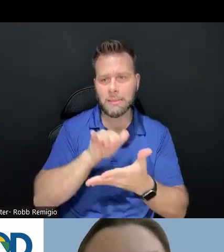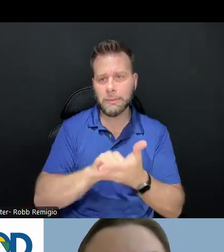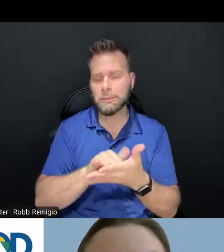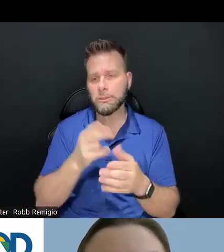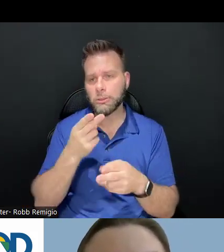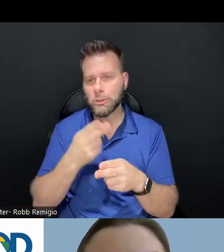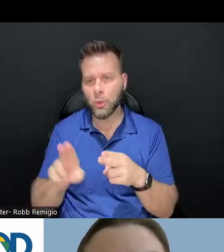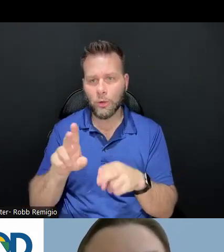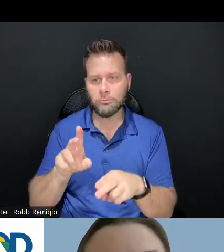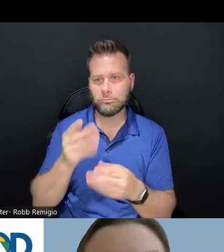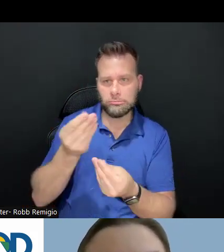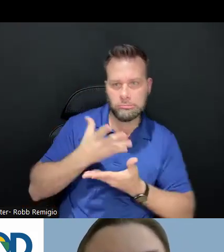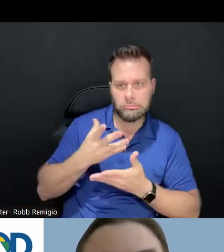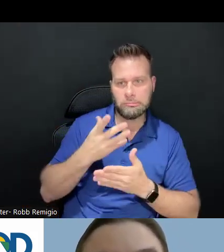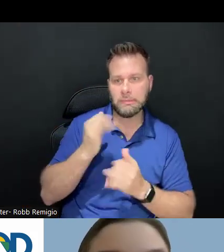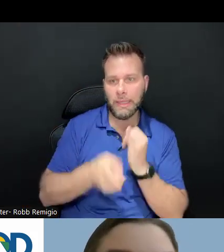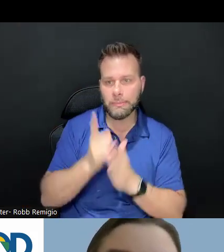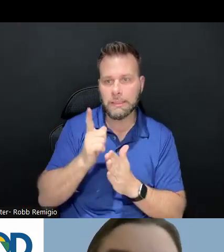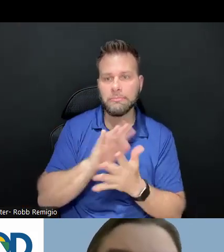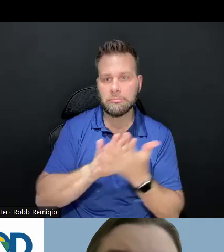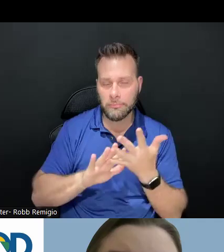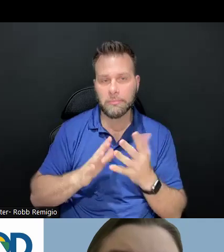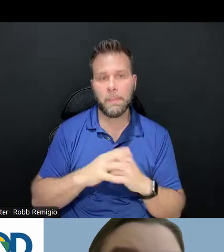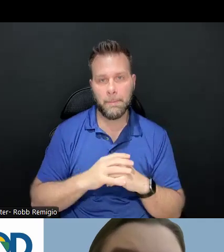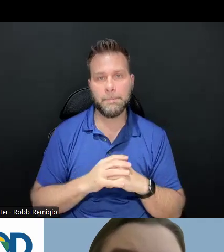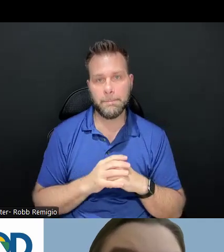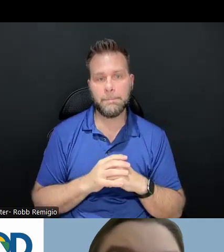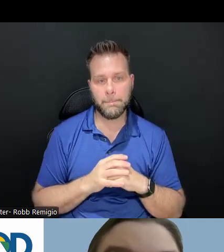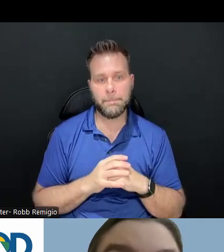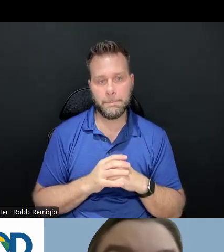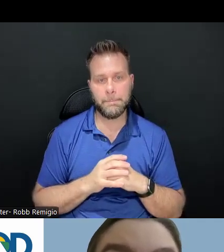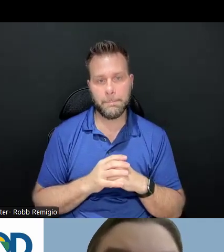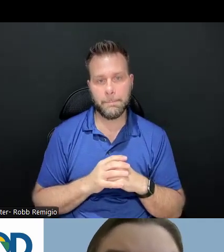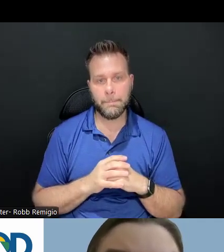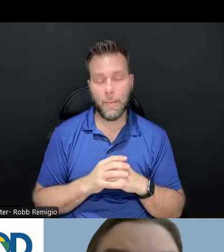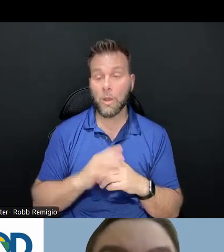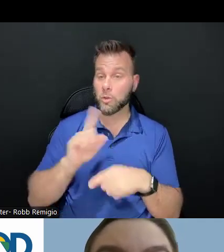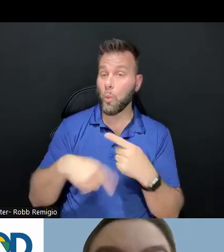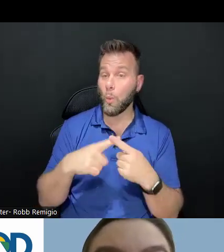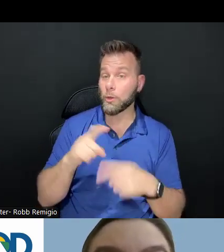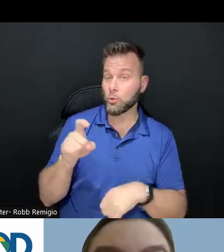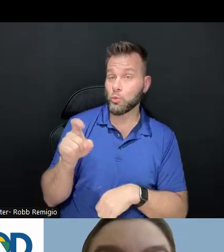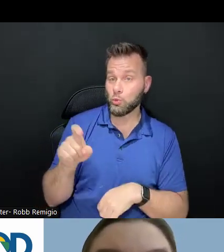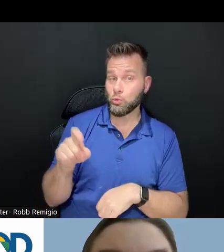possible to get these types of So, the times when you should